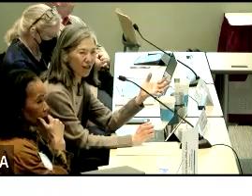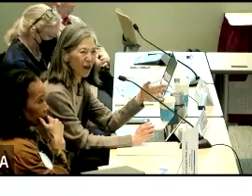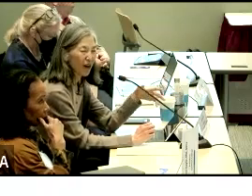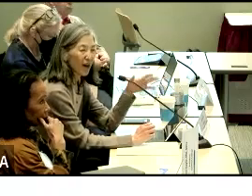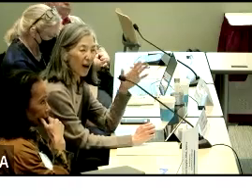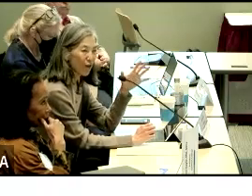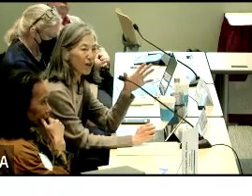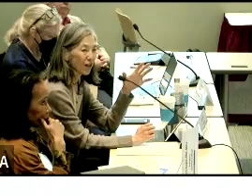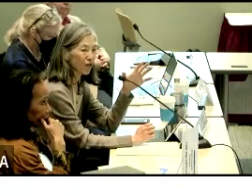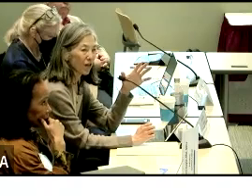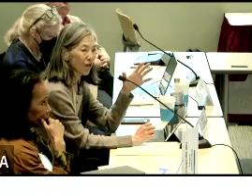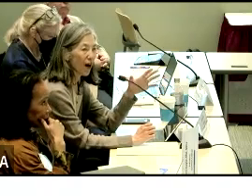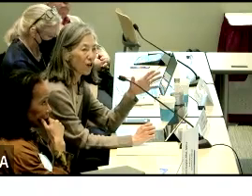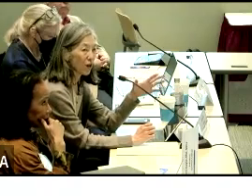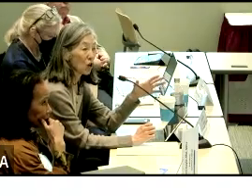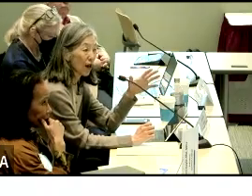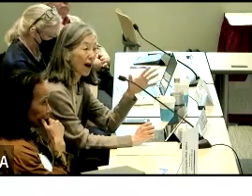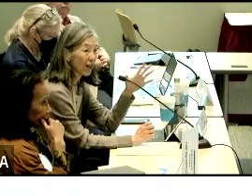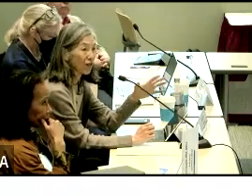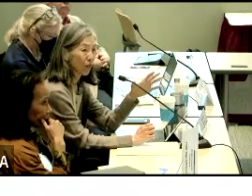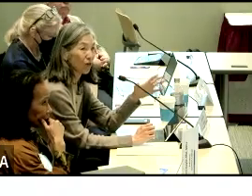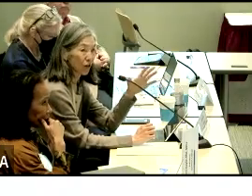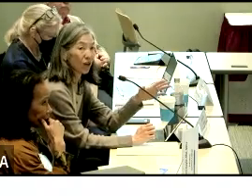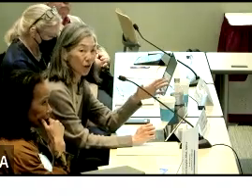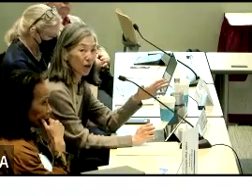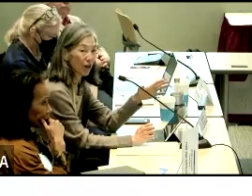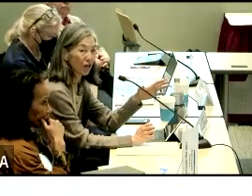And so, I feel like there's value, and I think it's important to look at accreditation